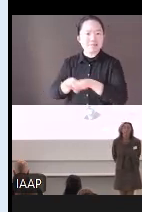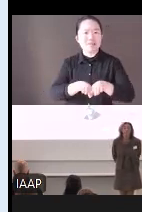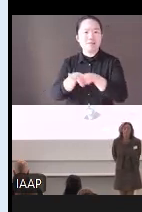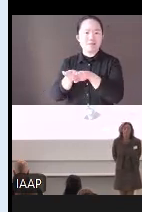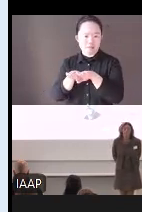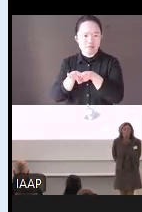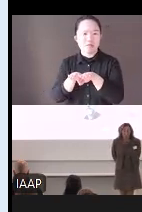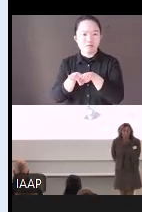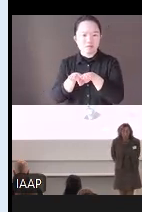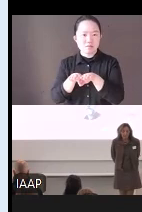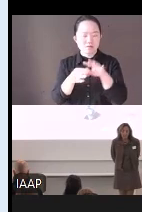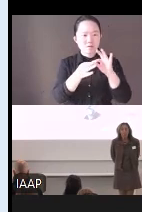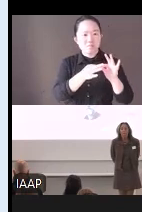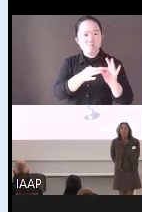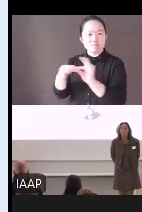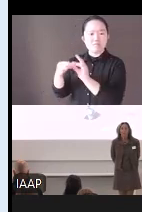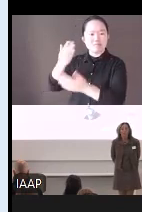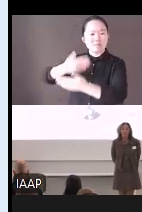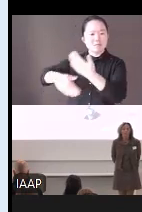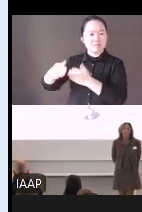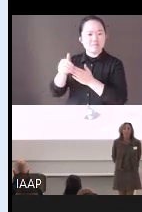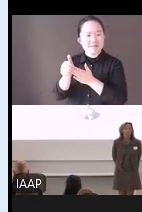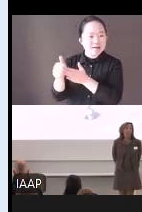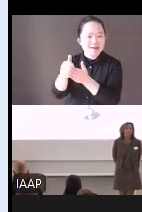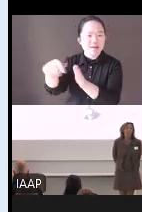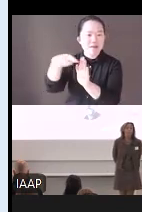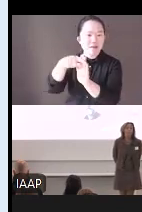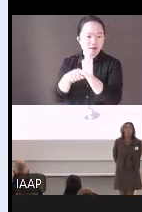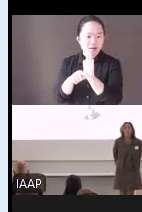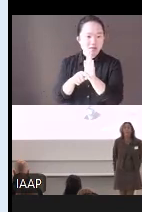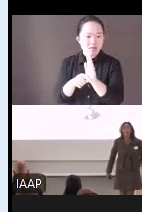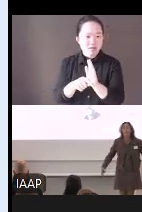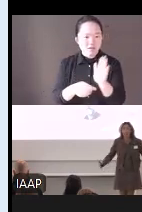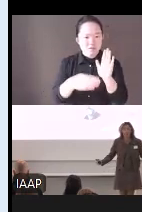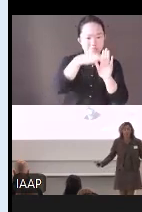So there are a lot of interpretation, discussions going on. And we think it's a really good idea to,